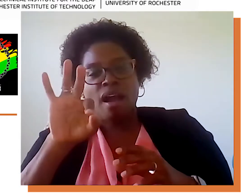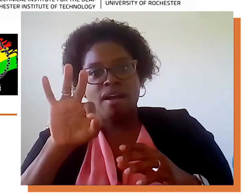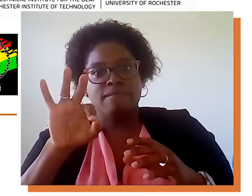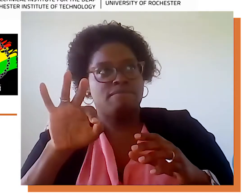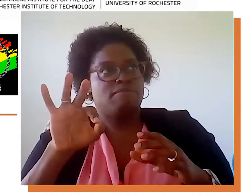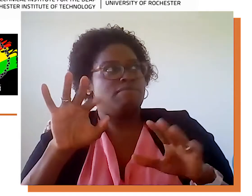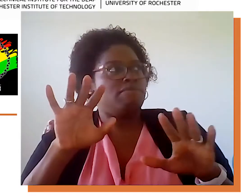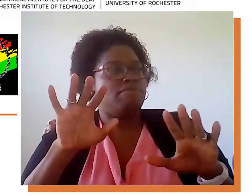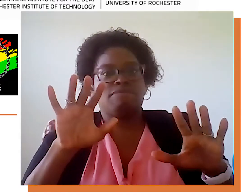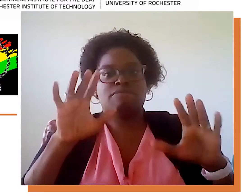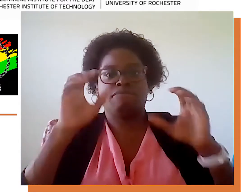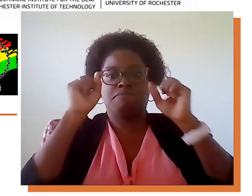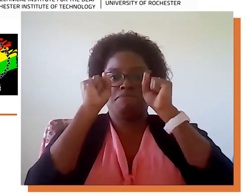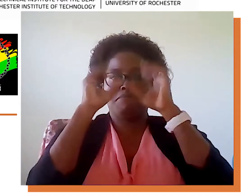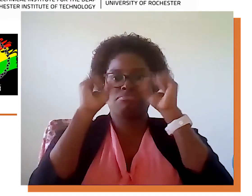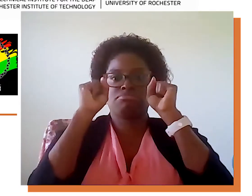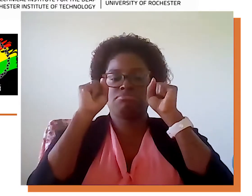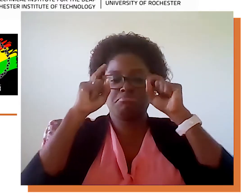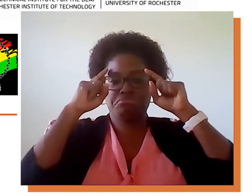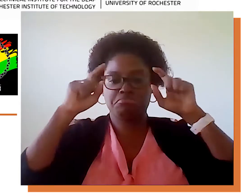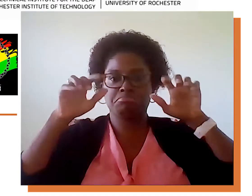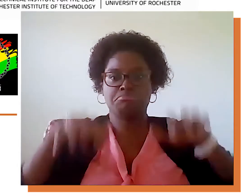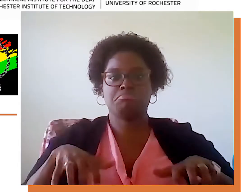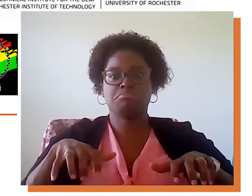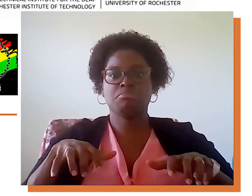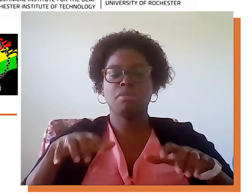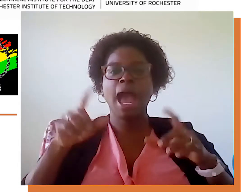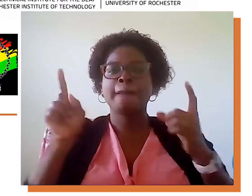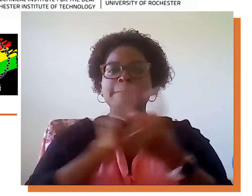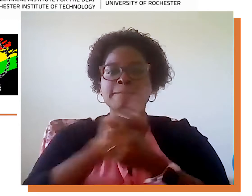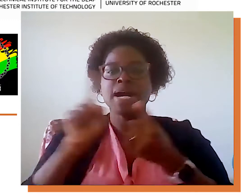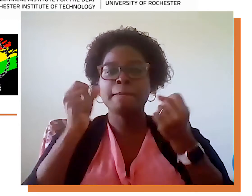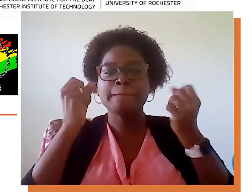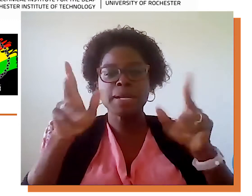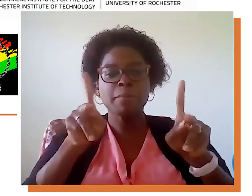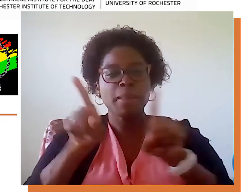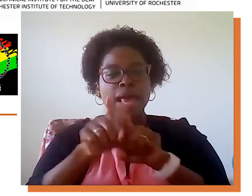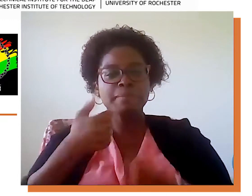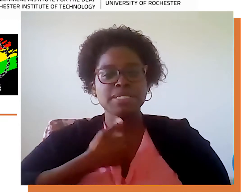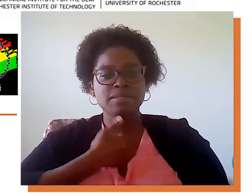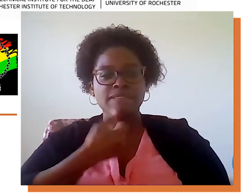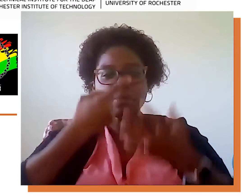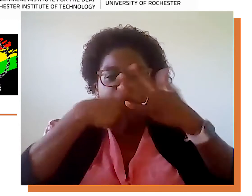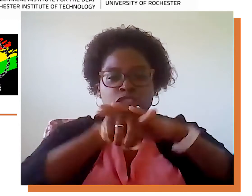Well, I can't tell you how E.Y.F. opened my eyes. I was in culture shock.